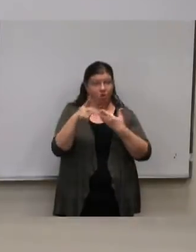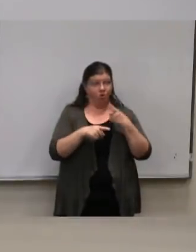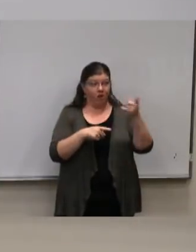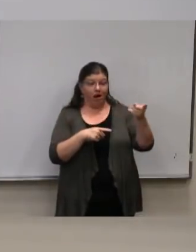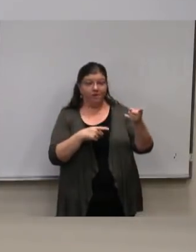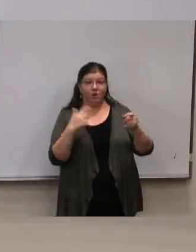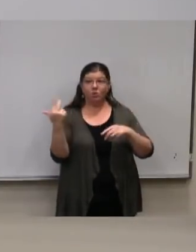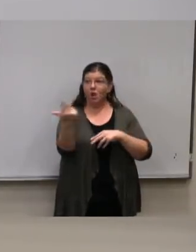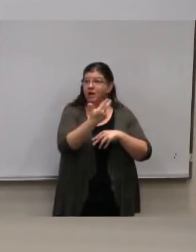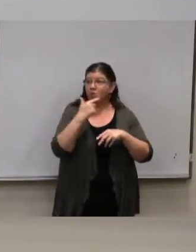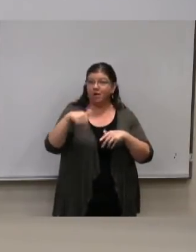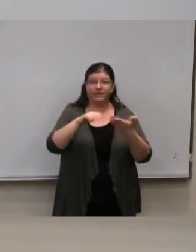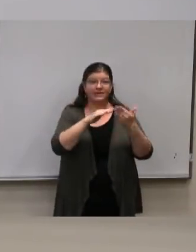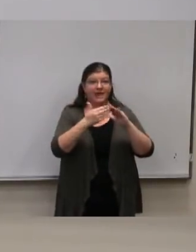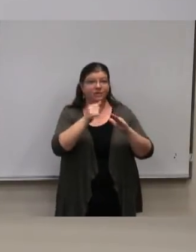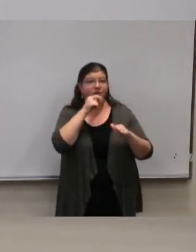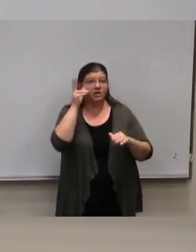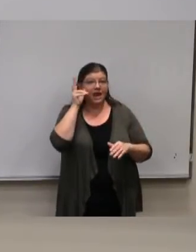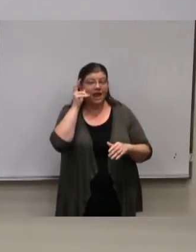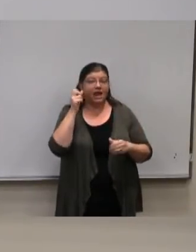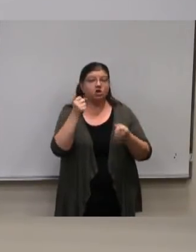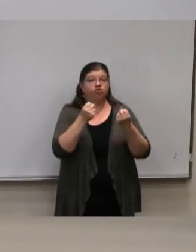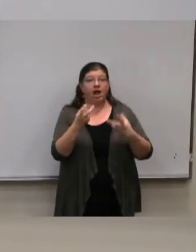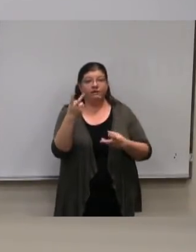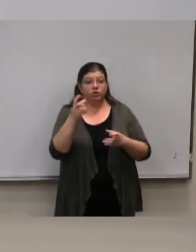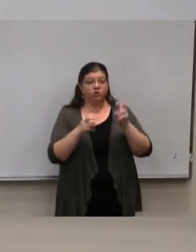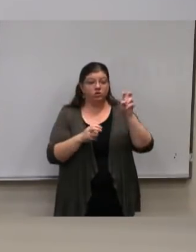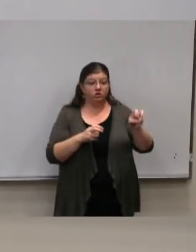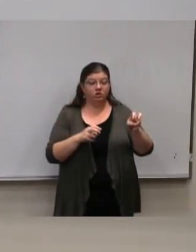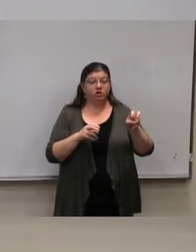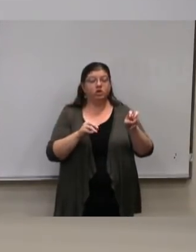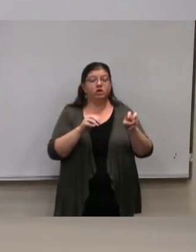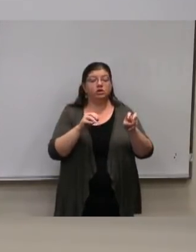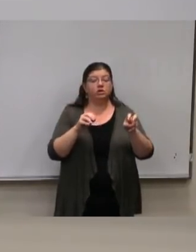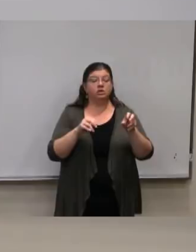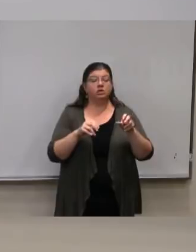around town the other day, and they had a driver and a student they were both wearing masks.